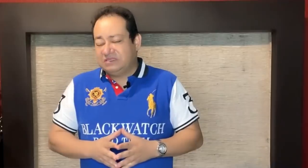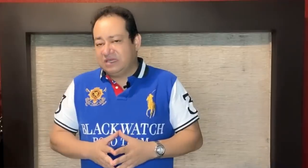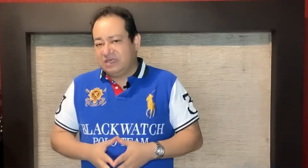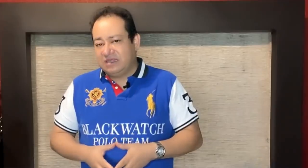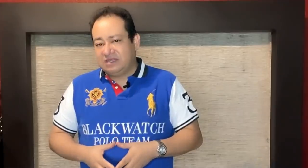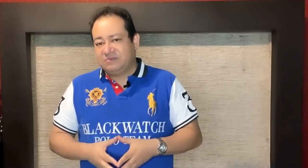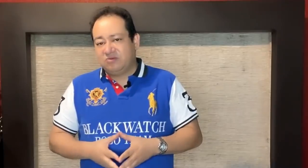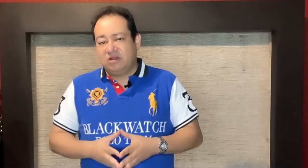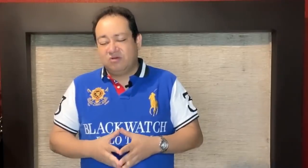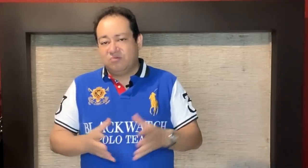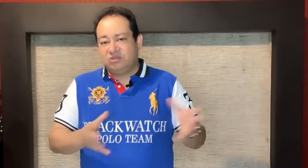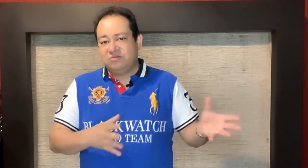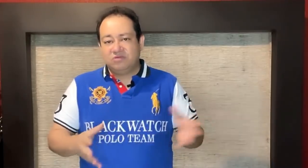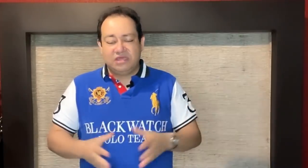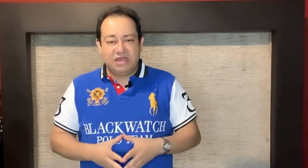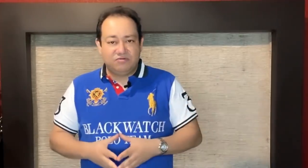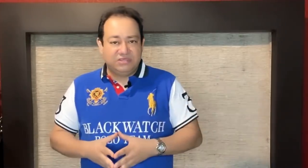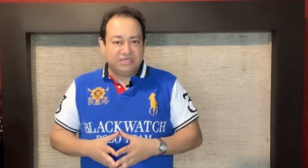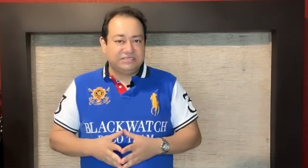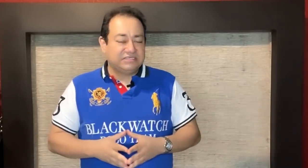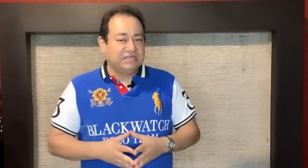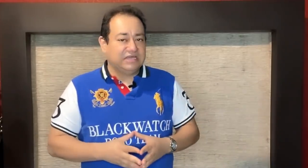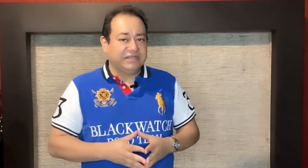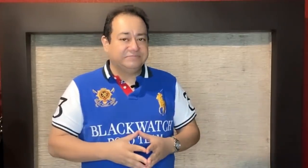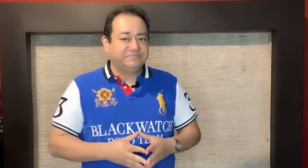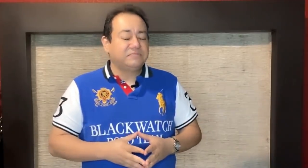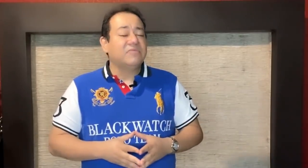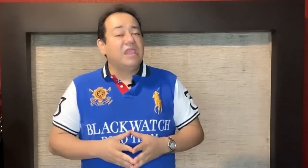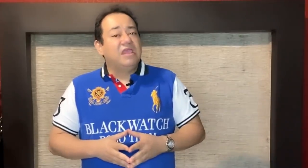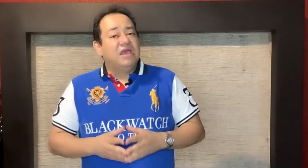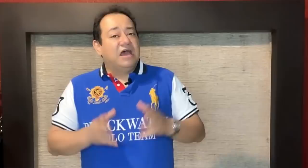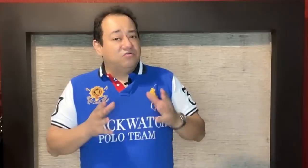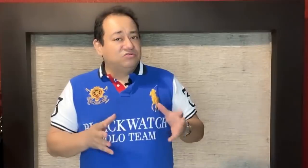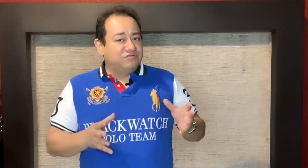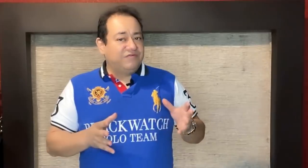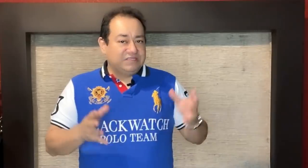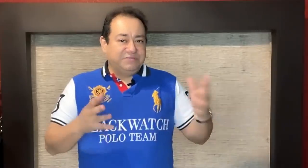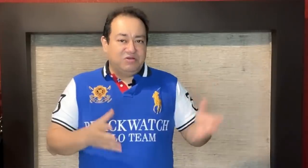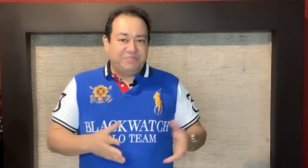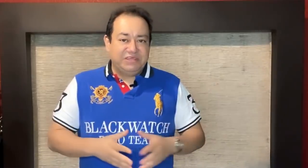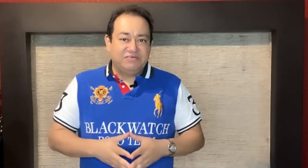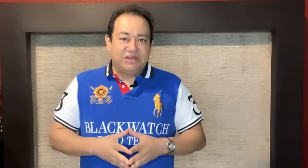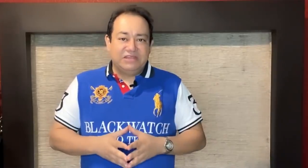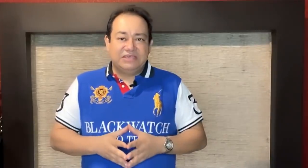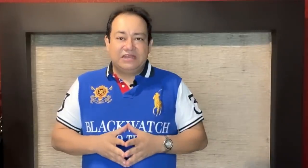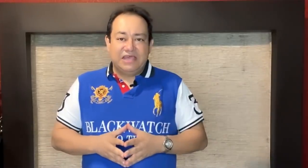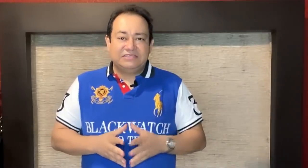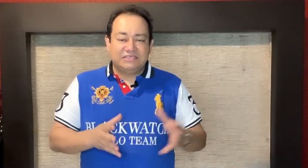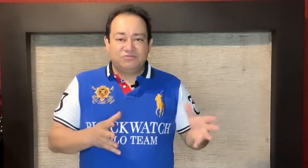andrés manuel on the occasion of the health contingency some of eurofans have asked me